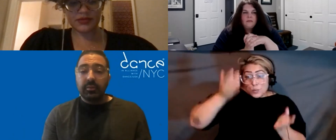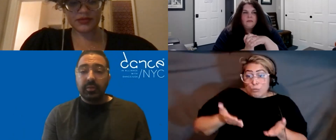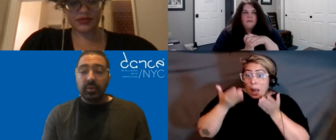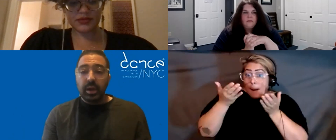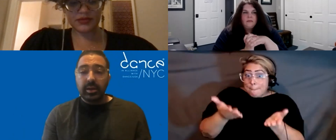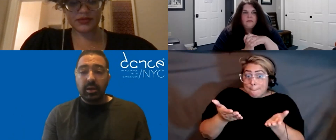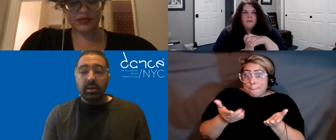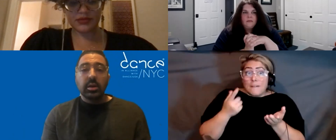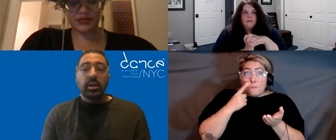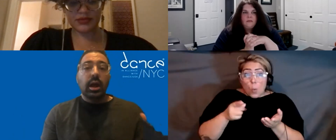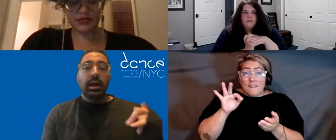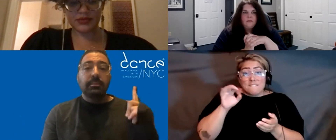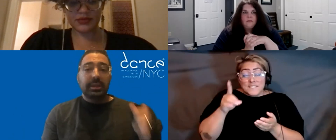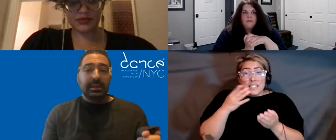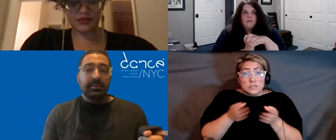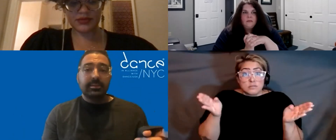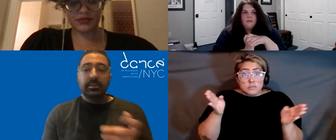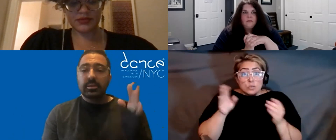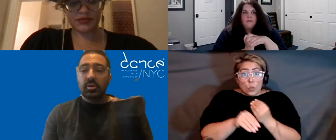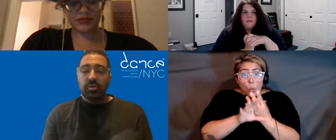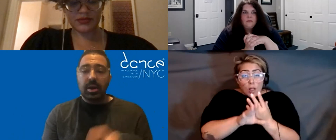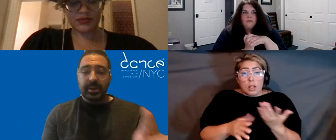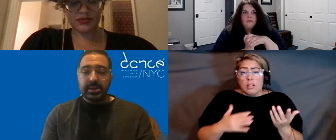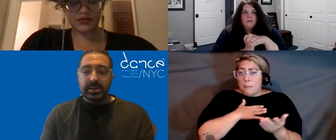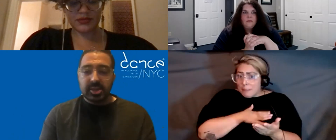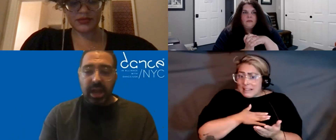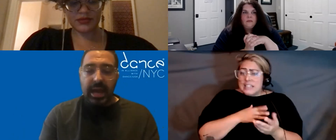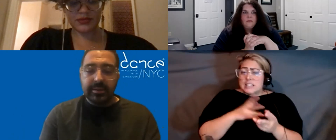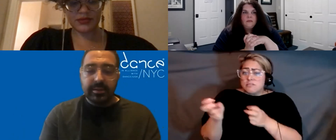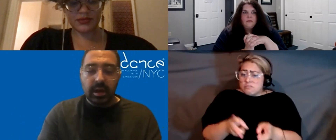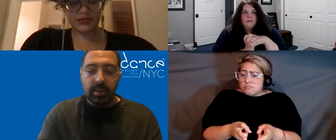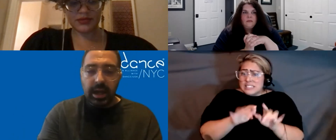please drop it into the chat. You can also